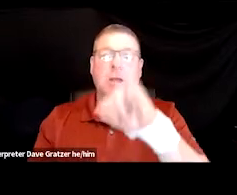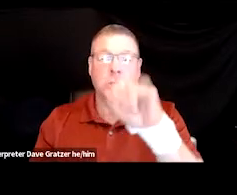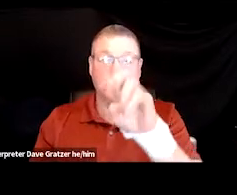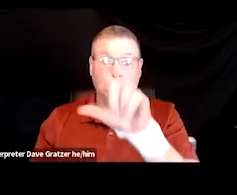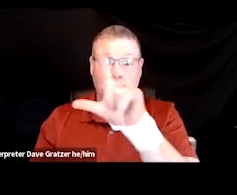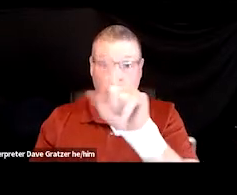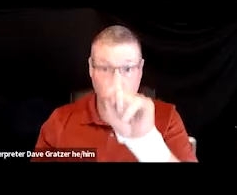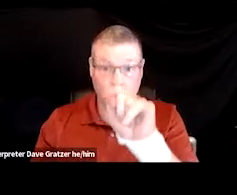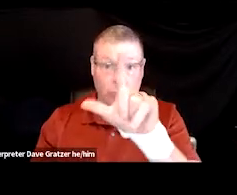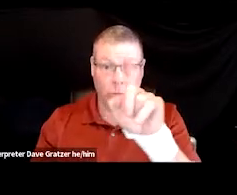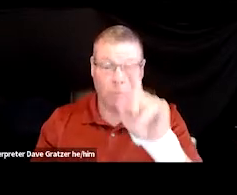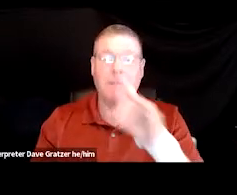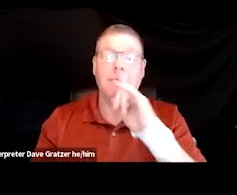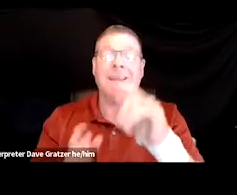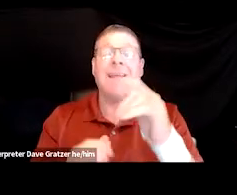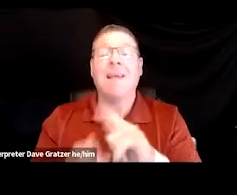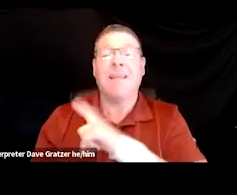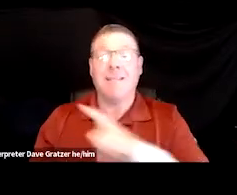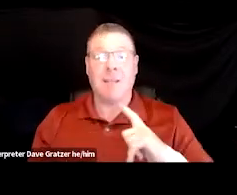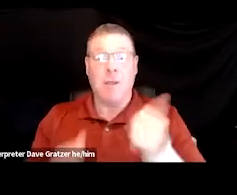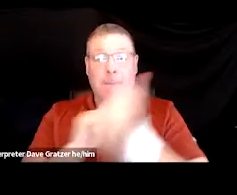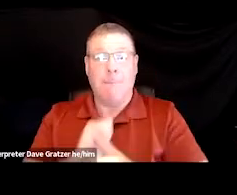the Texas legislature passed Rider 58,